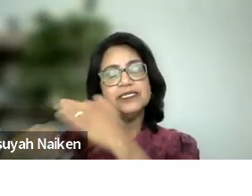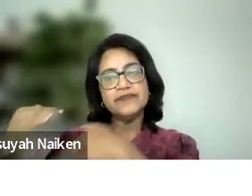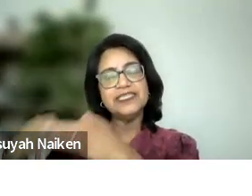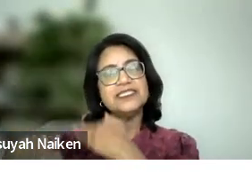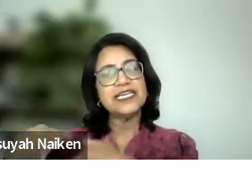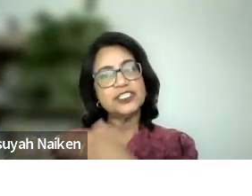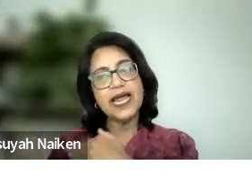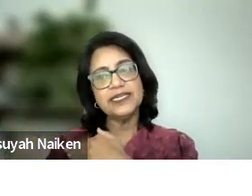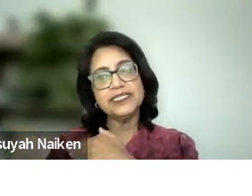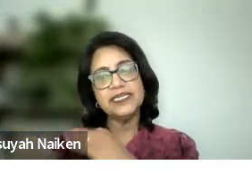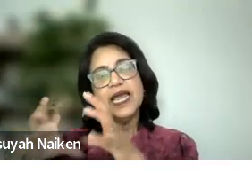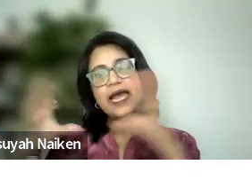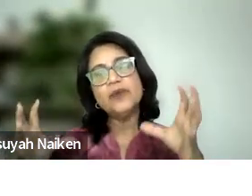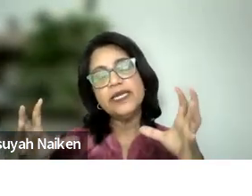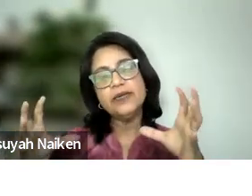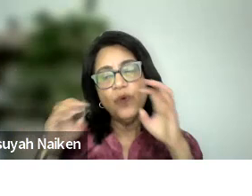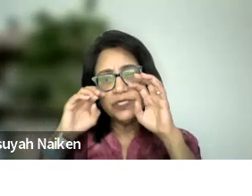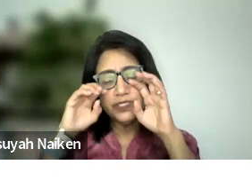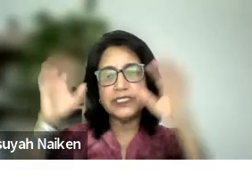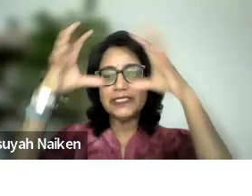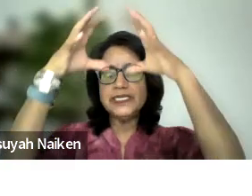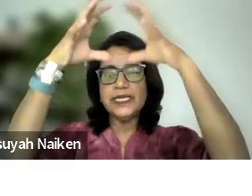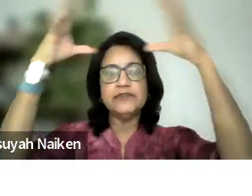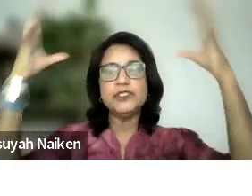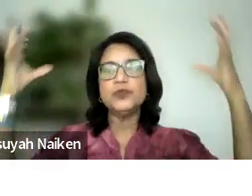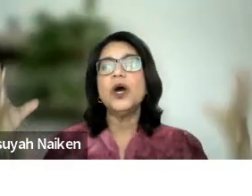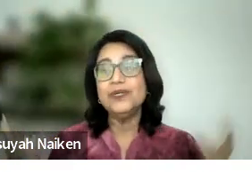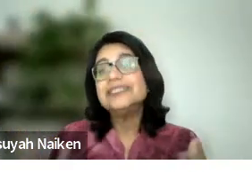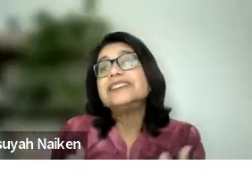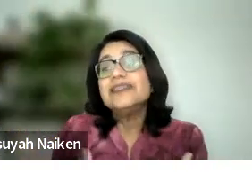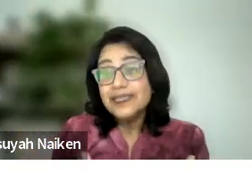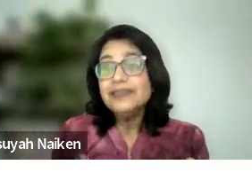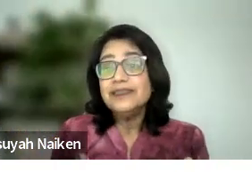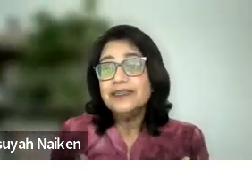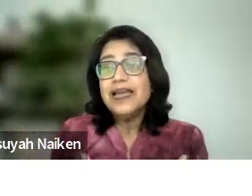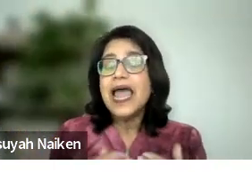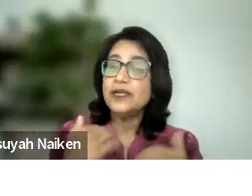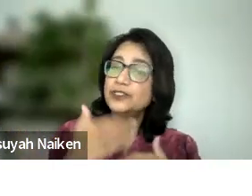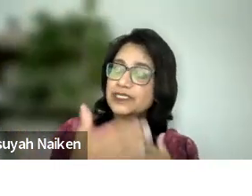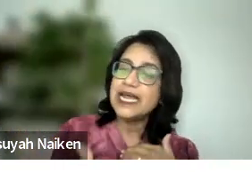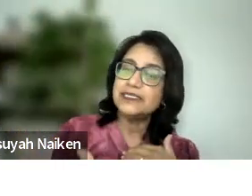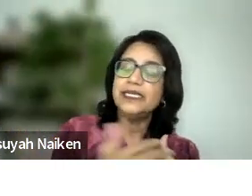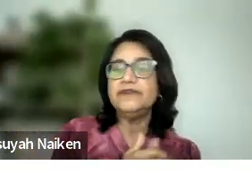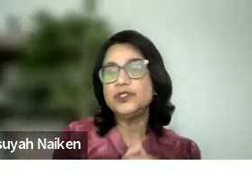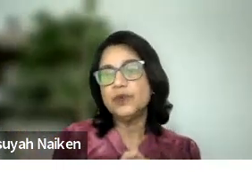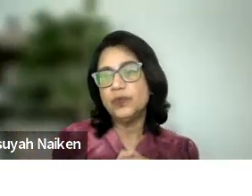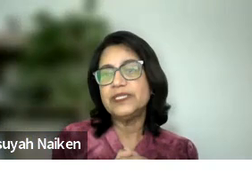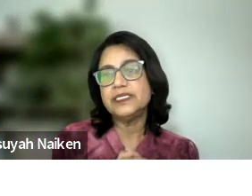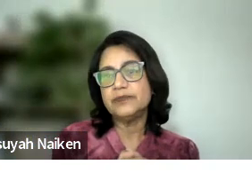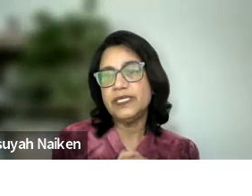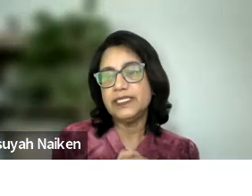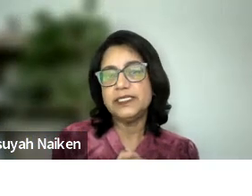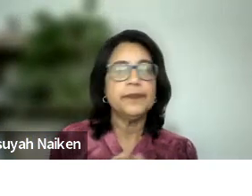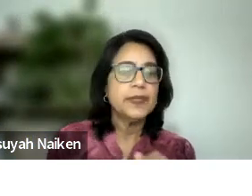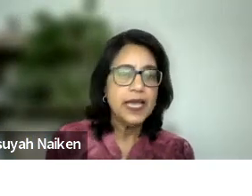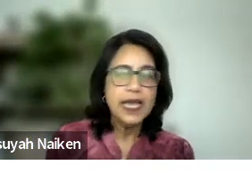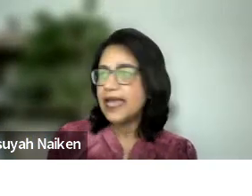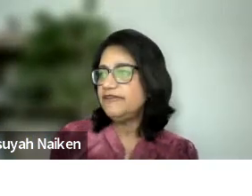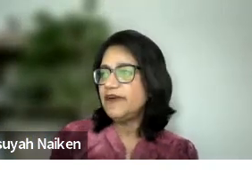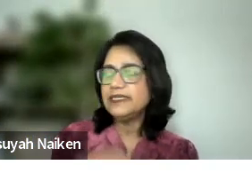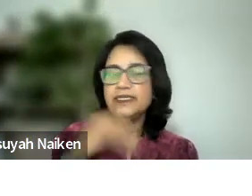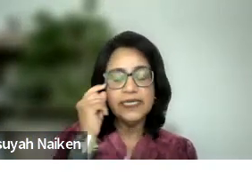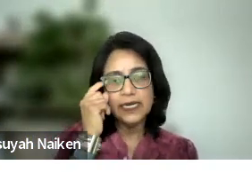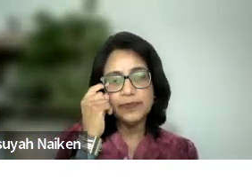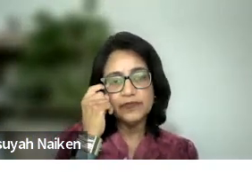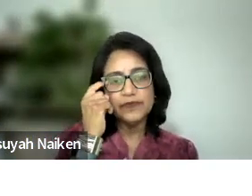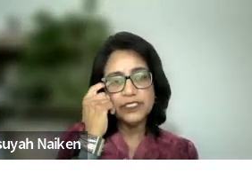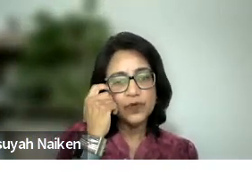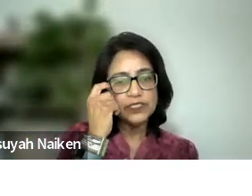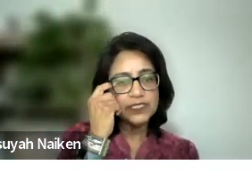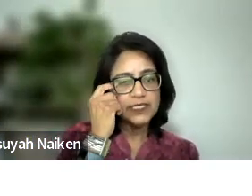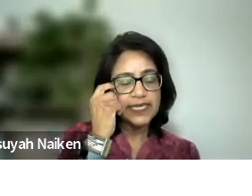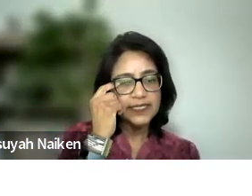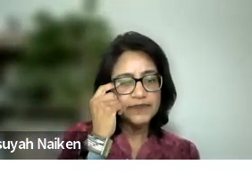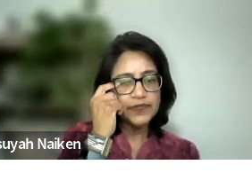Coming in as an immigrant.